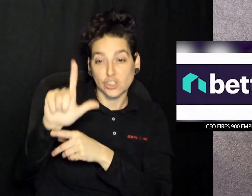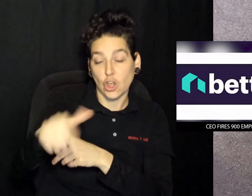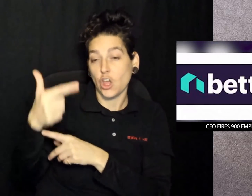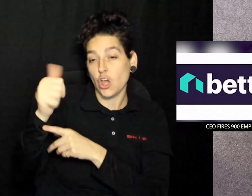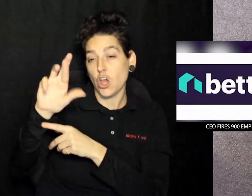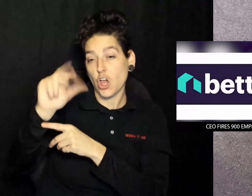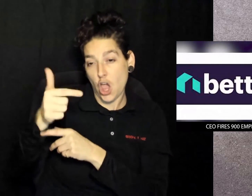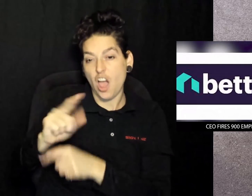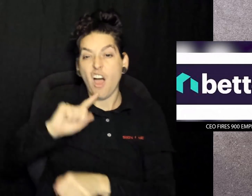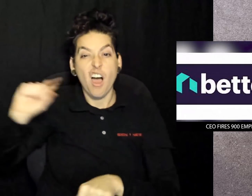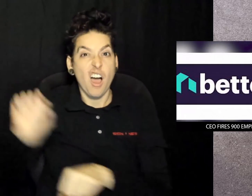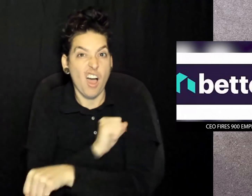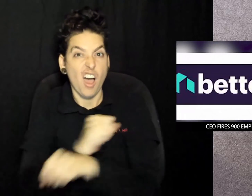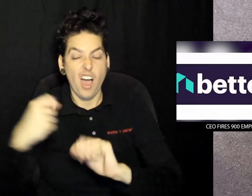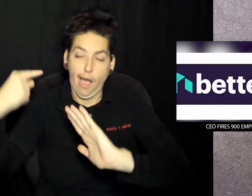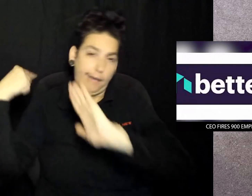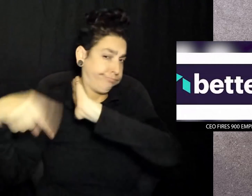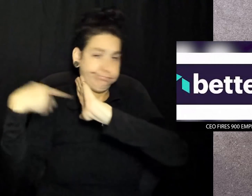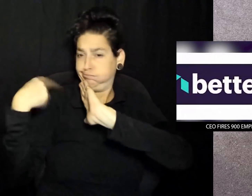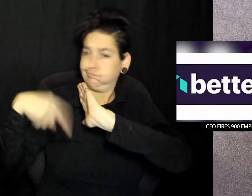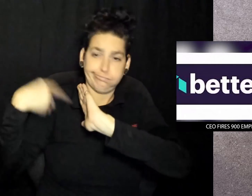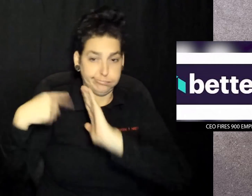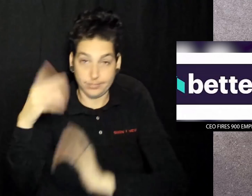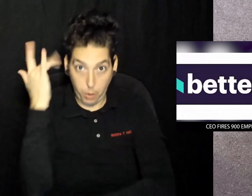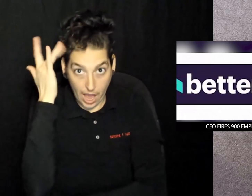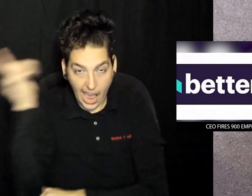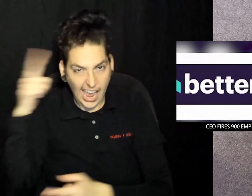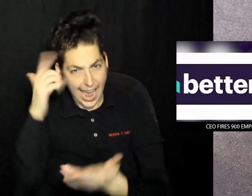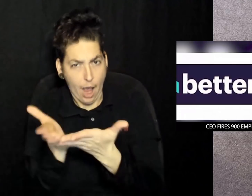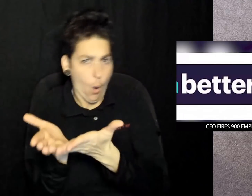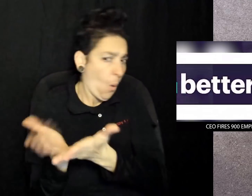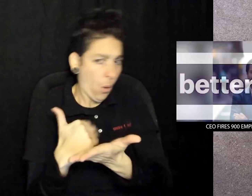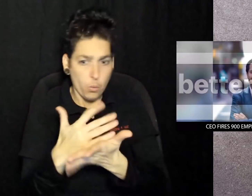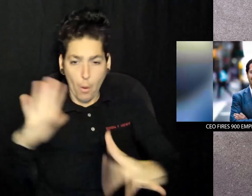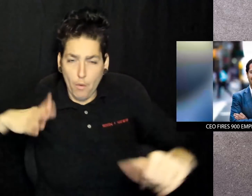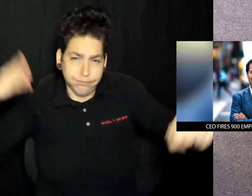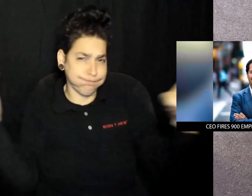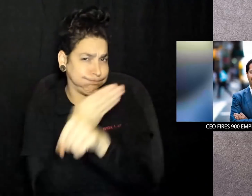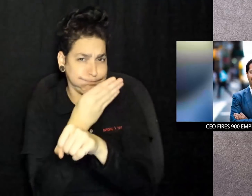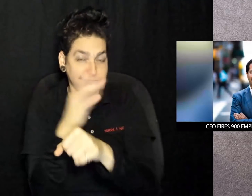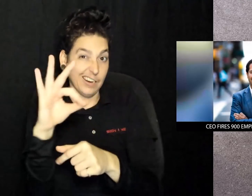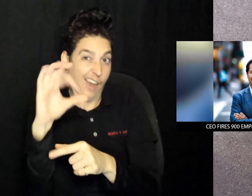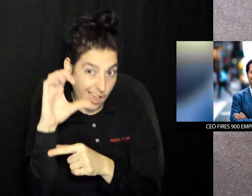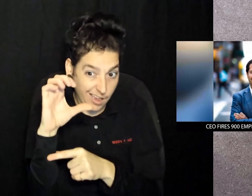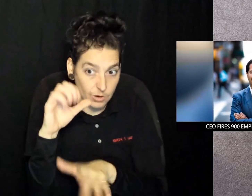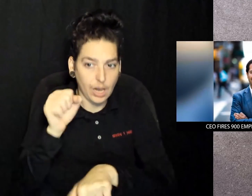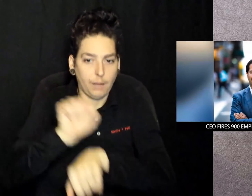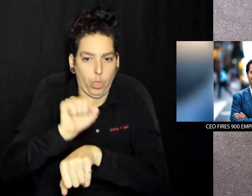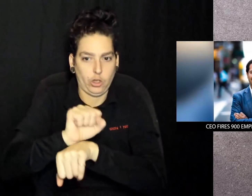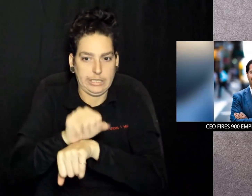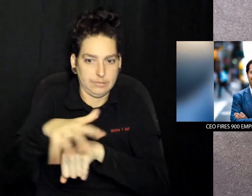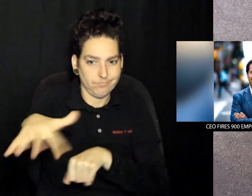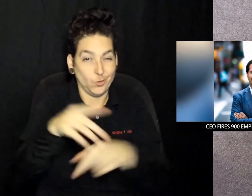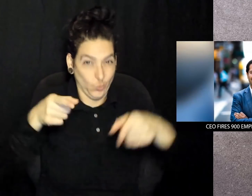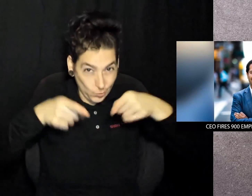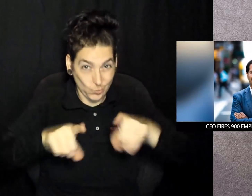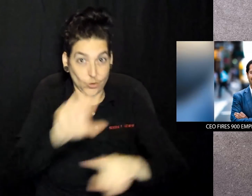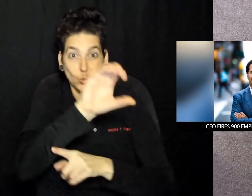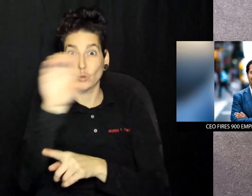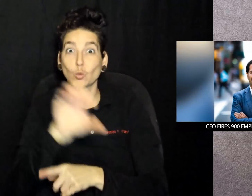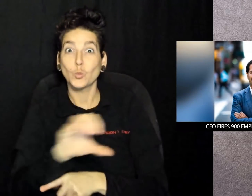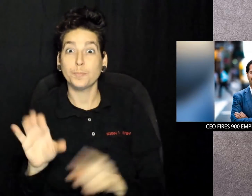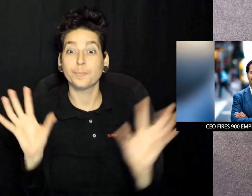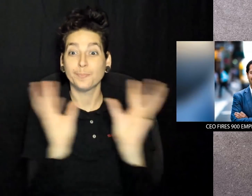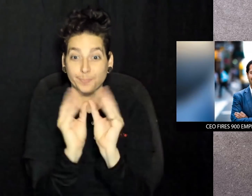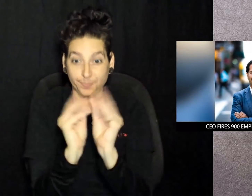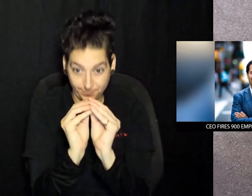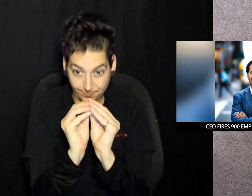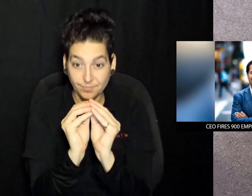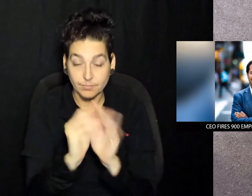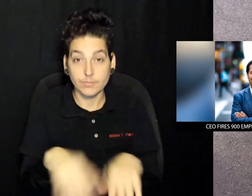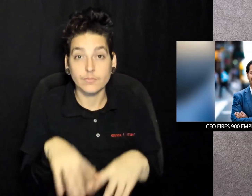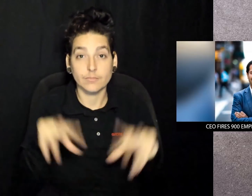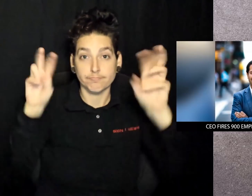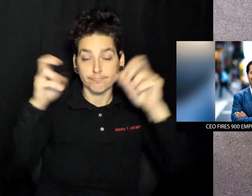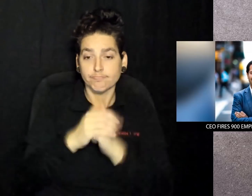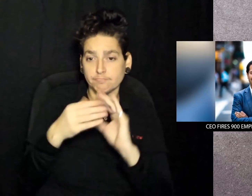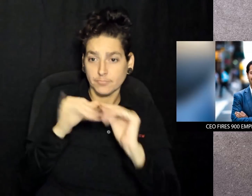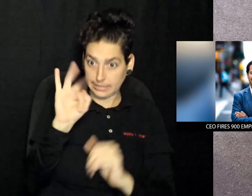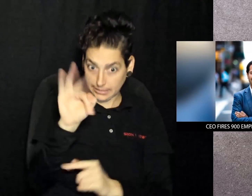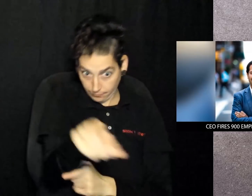Vishal Garg the CEO of mortgage company better.com is being criticized for abruptly firing 900